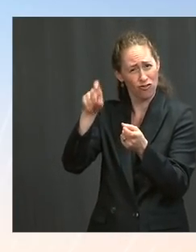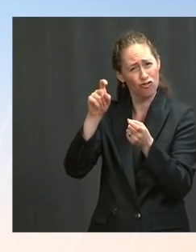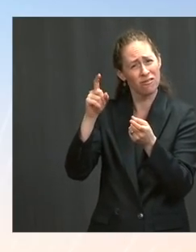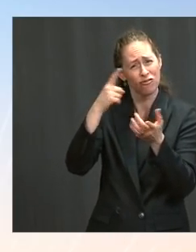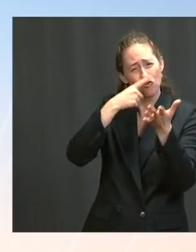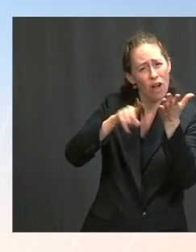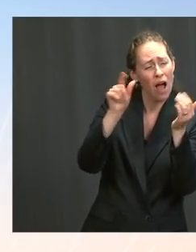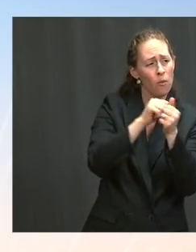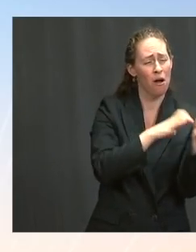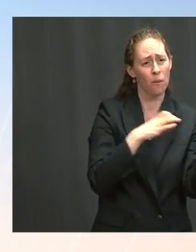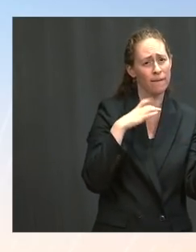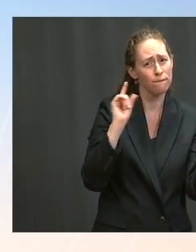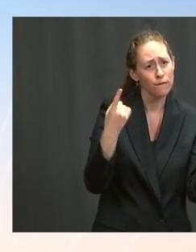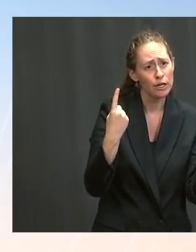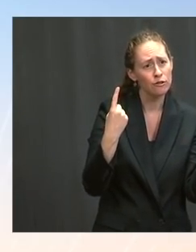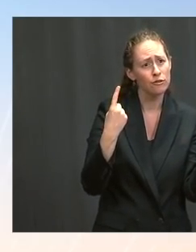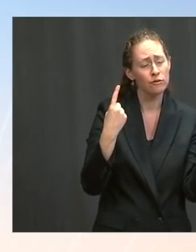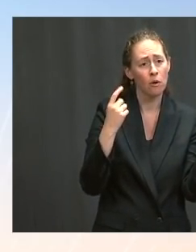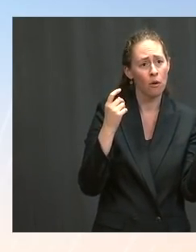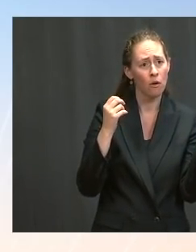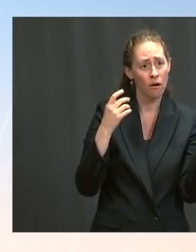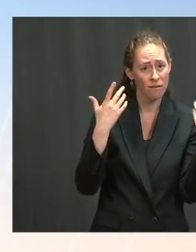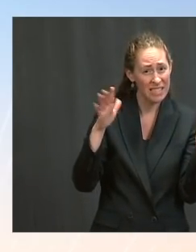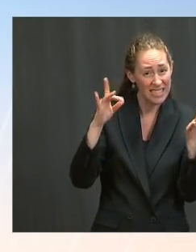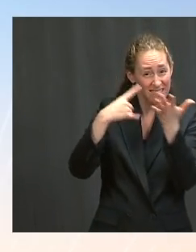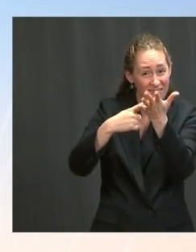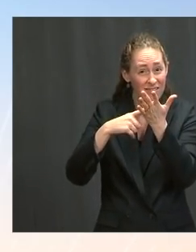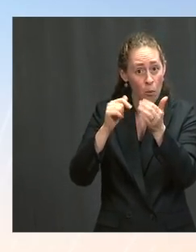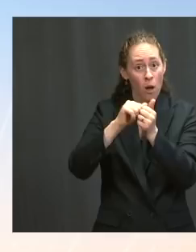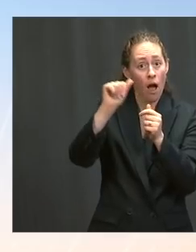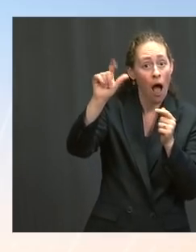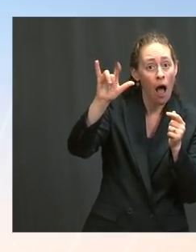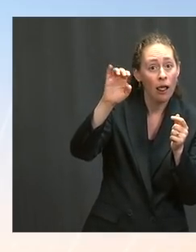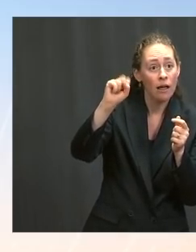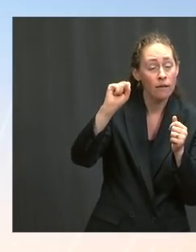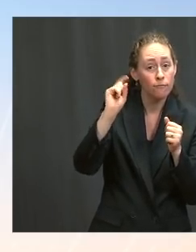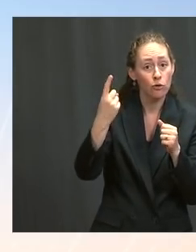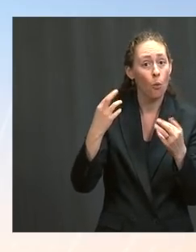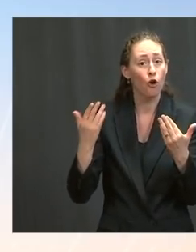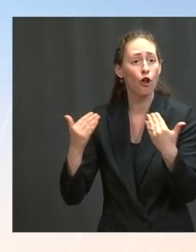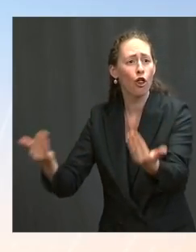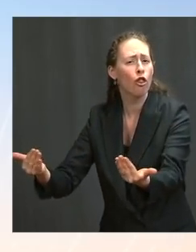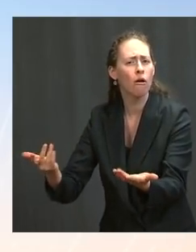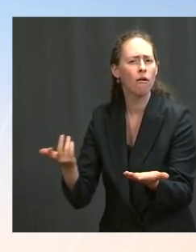regarding the airstrikes? And what's the next step? I mean, it's -- you've had the airstrikes, but -- are --